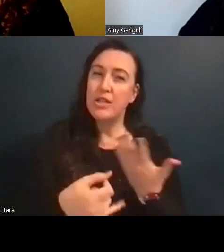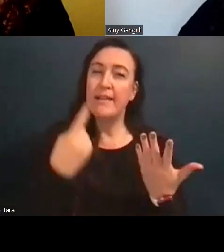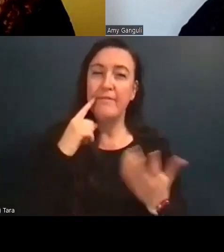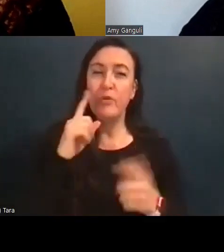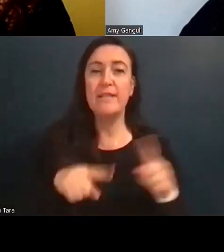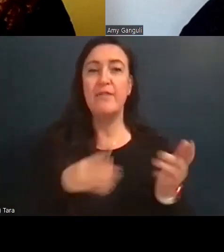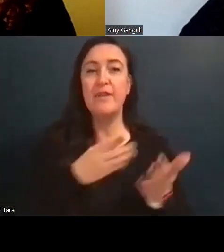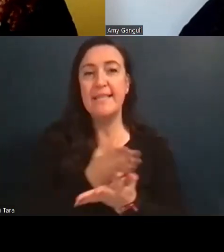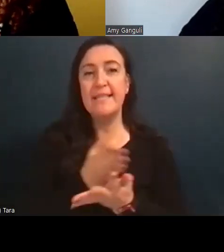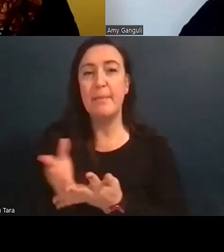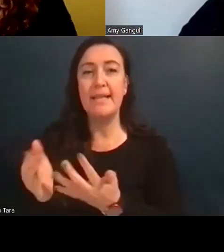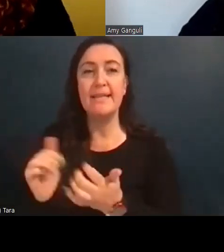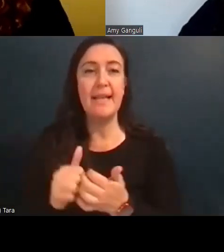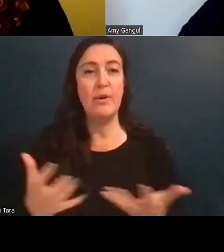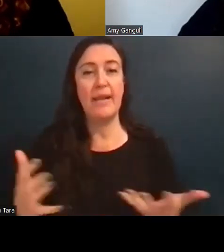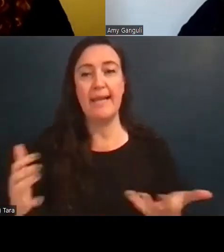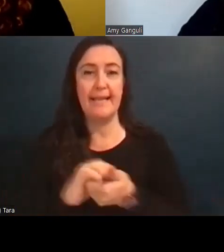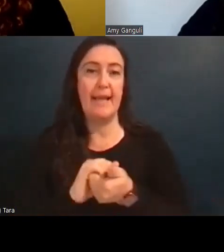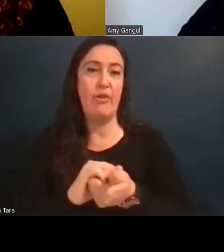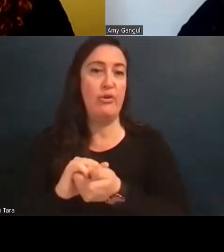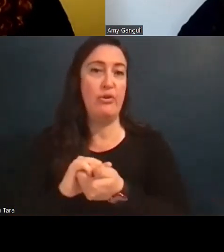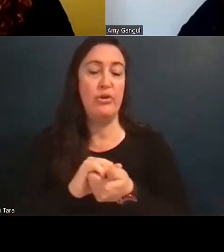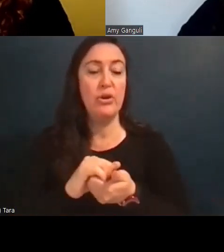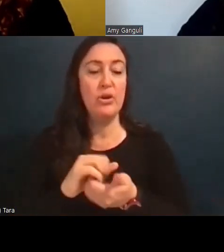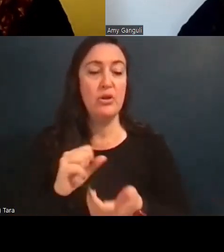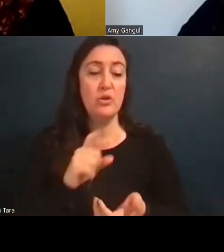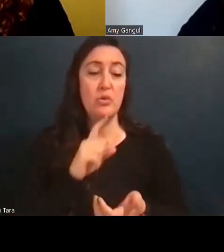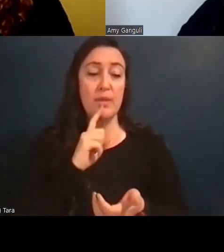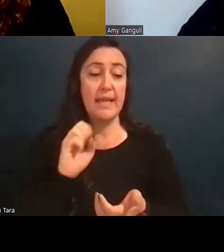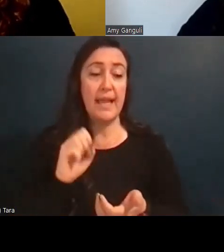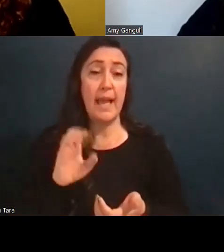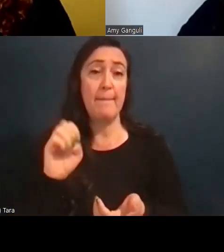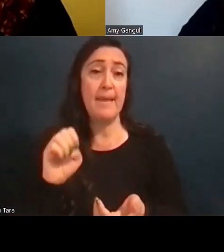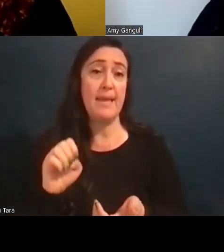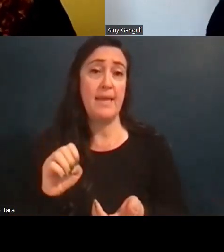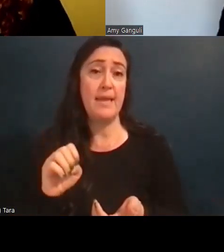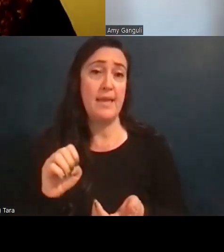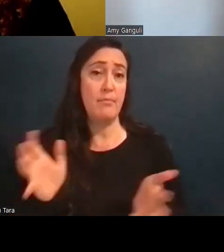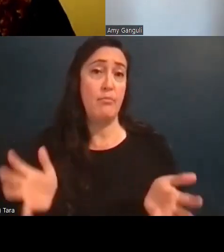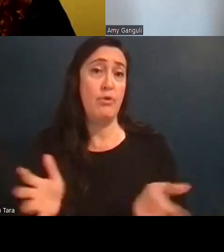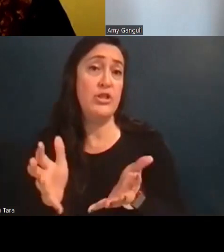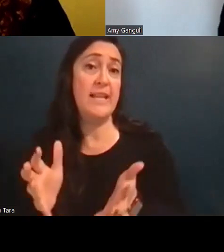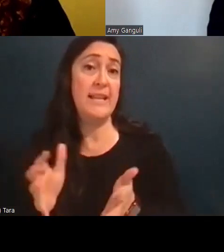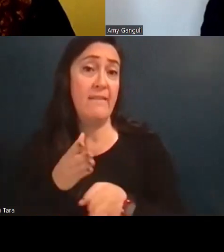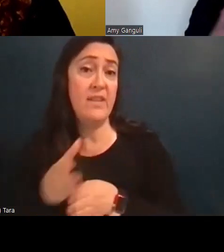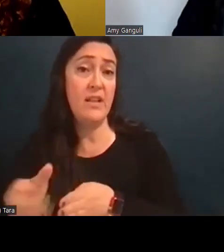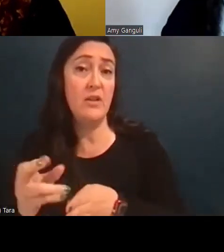together, and so they can really be pushing the field or dragging their professors along.